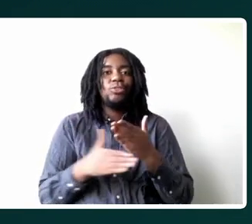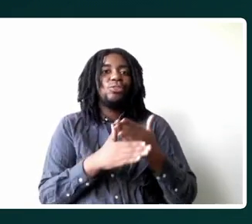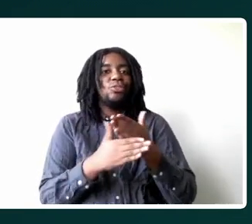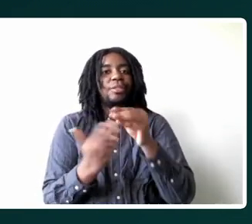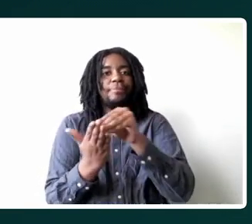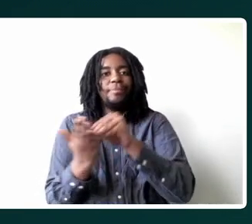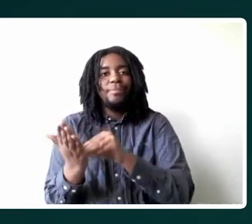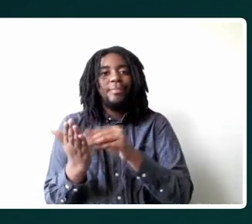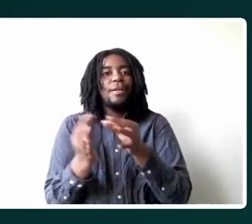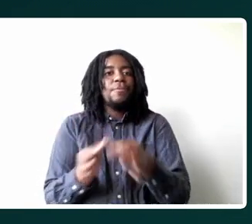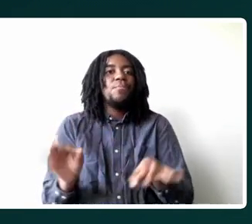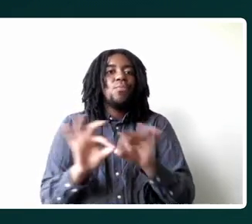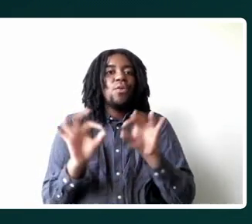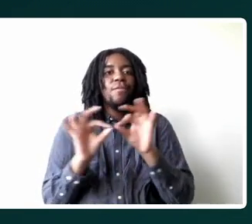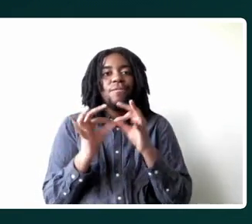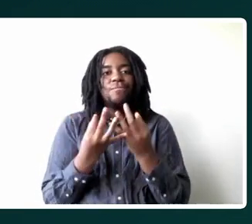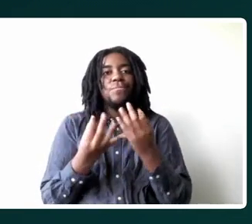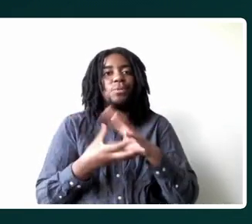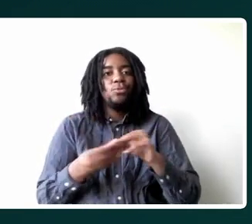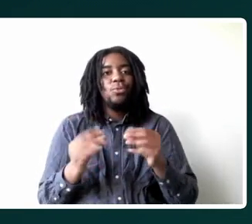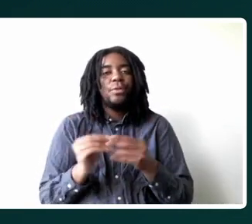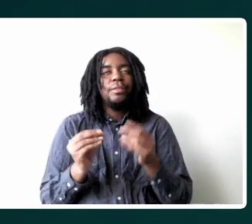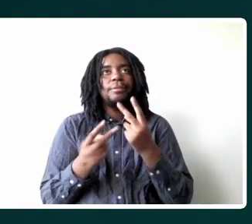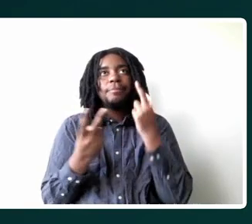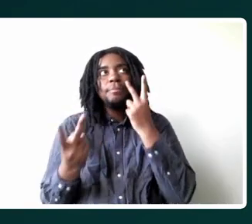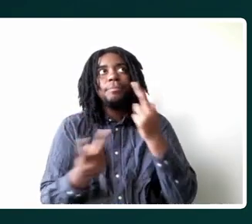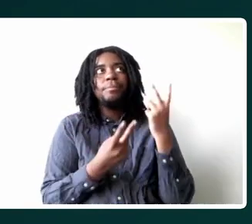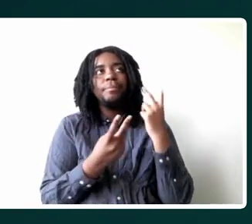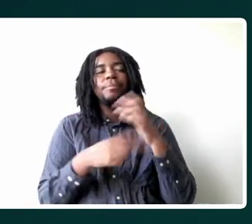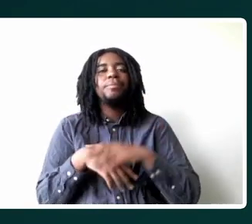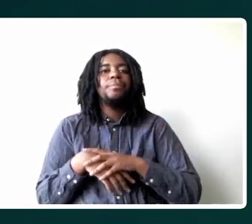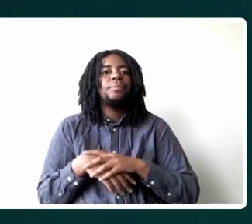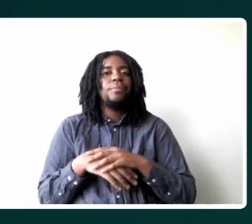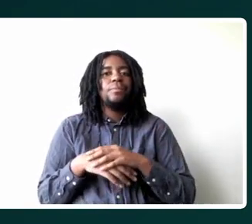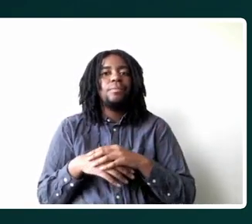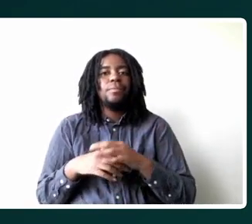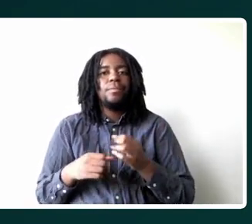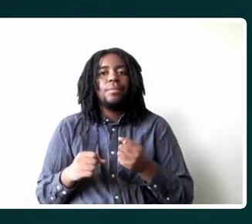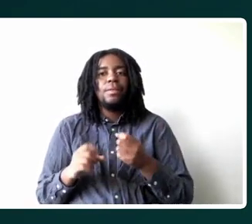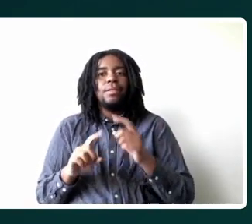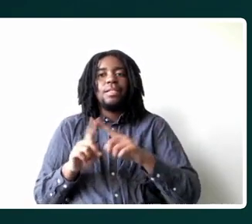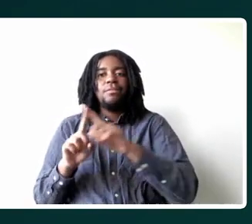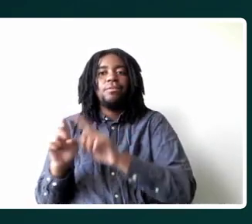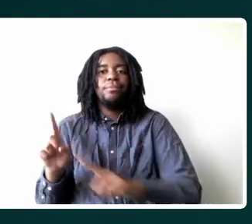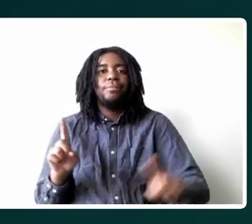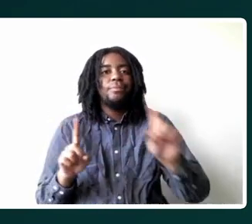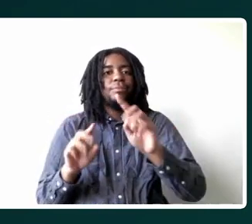stories and memories. We connected with units across the Smithsonian to showcase stories from